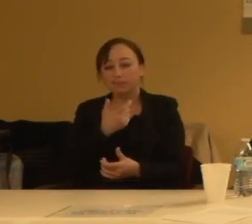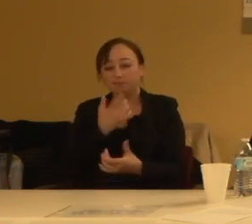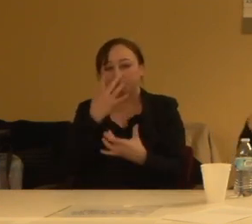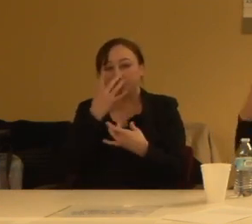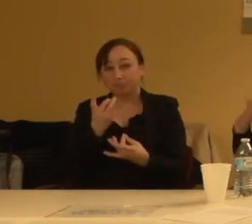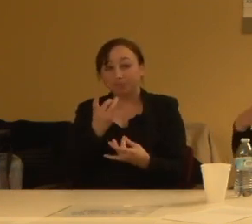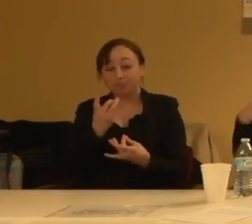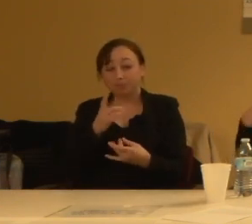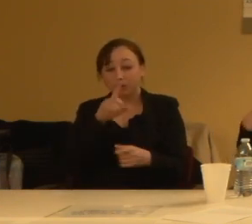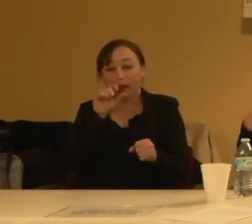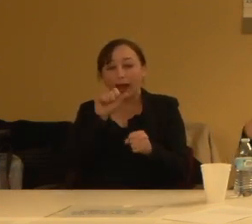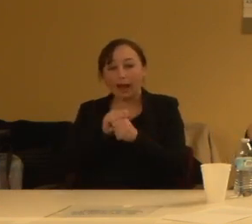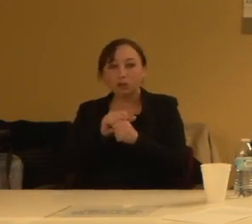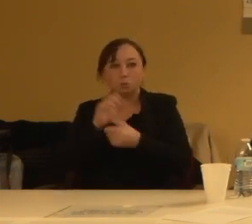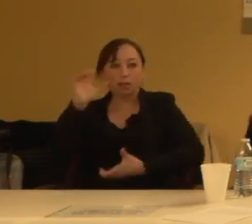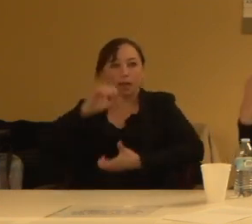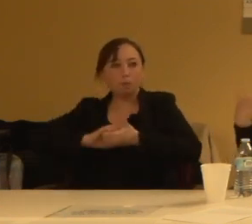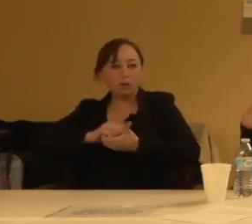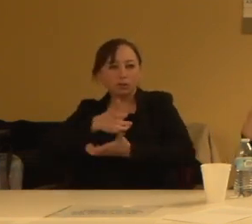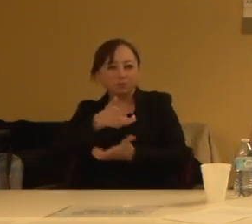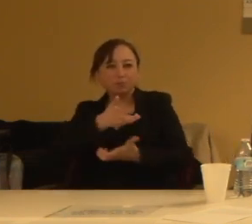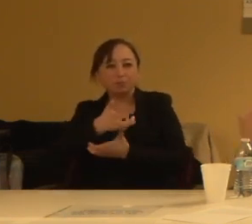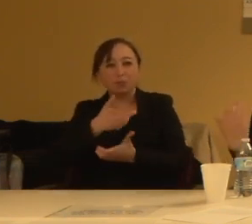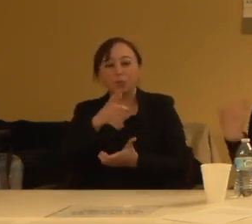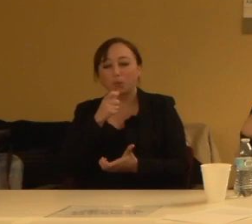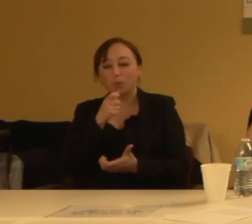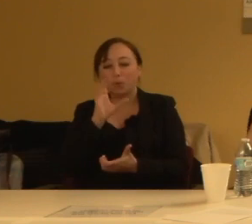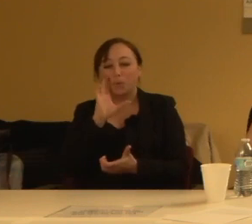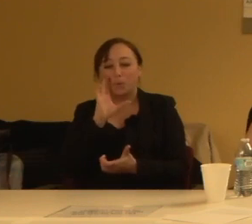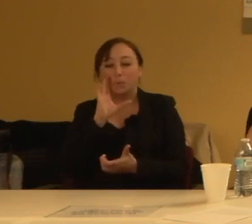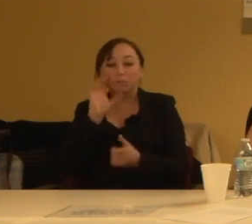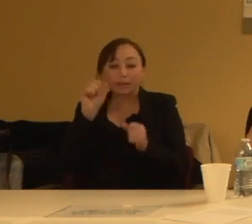in a real collaboration, and who is gonna be someone that I can work with where,